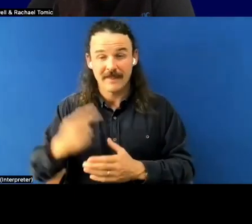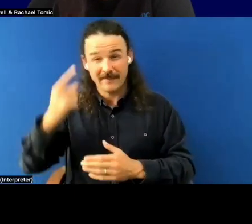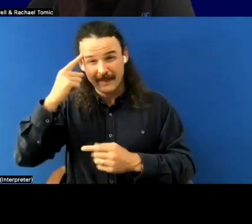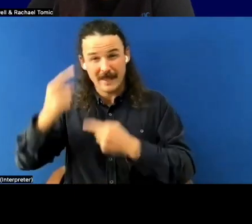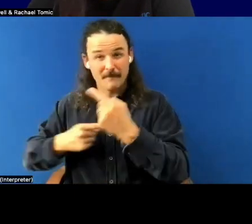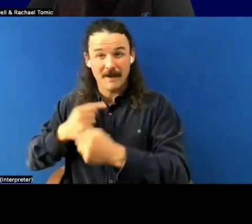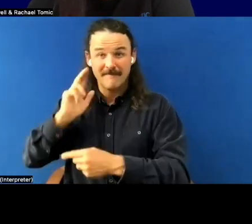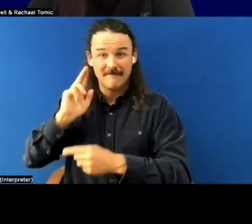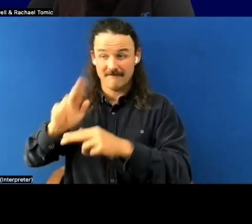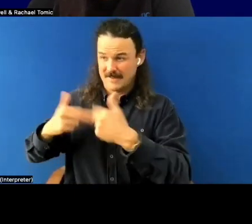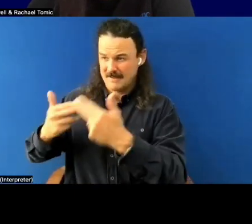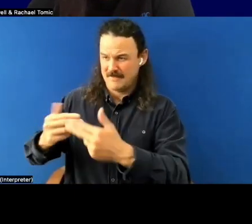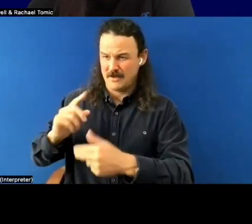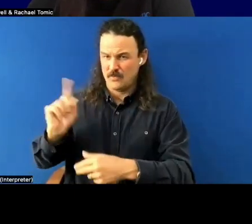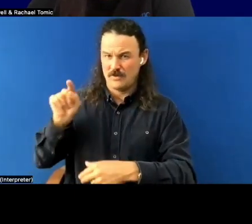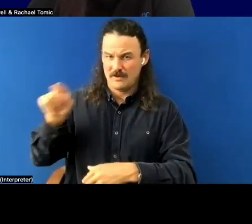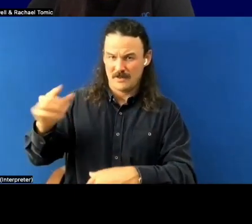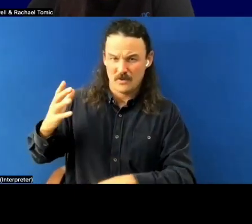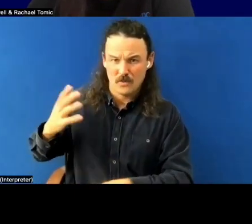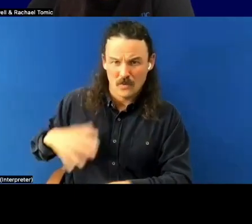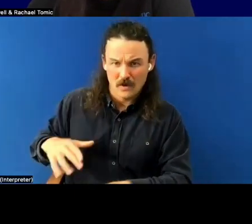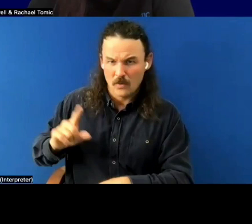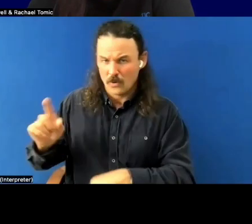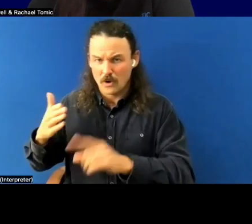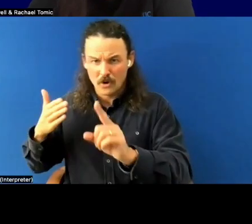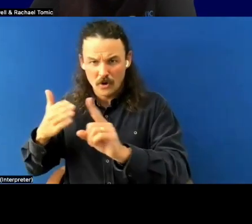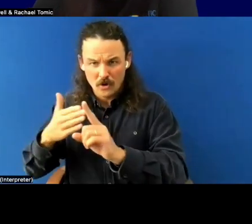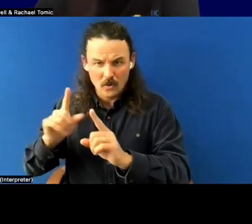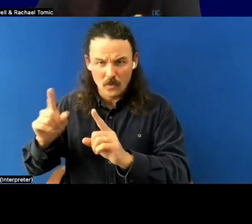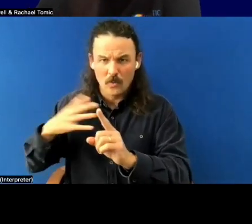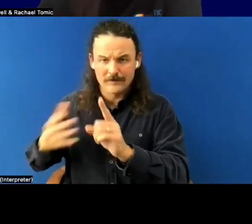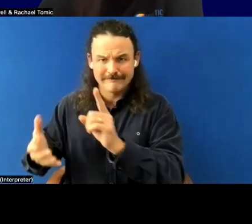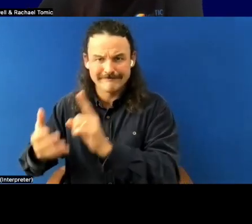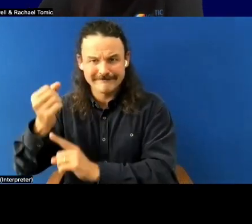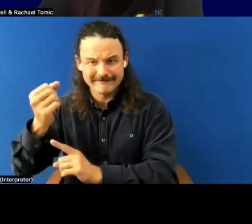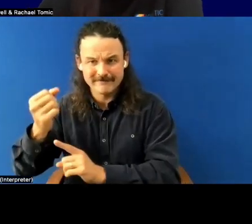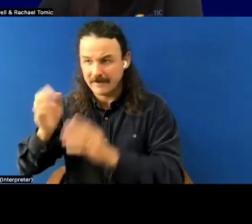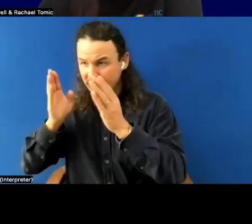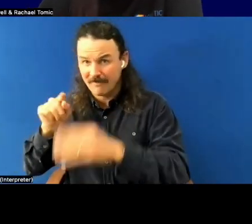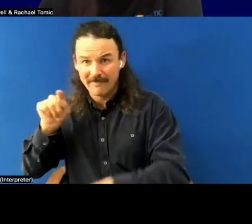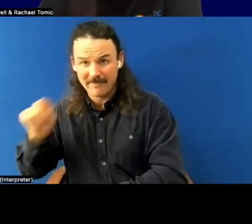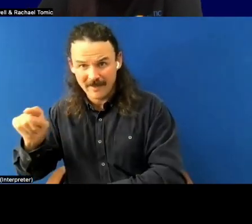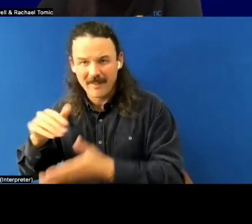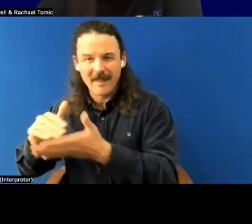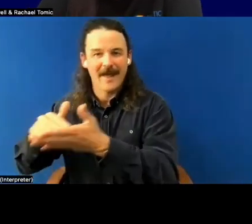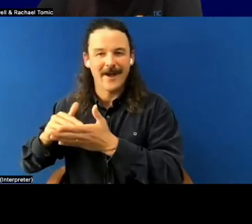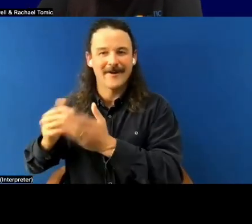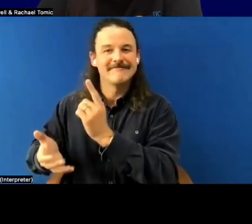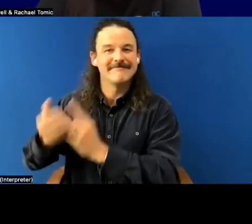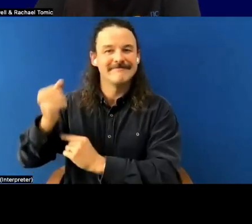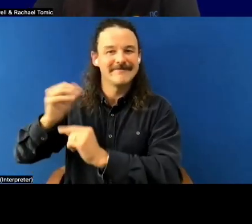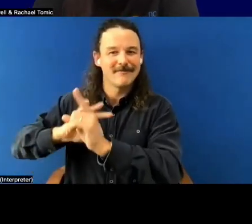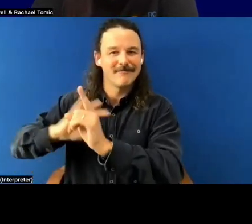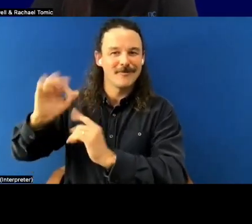goals and improved therapy outcomes. So for us, that includes including the family and